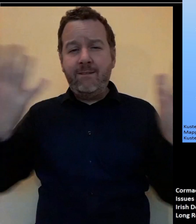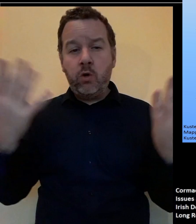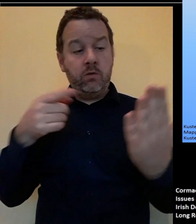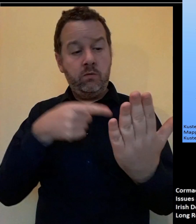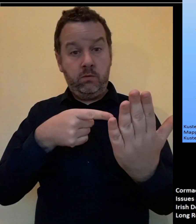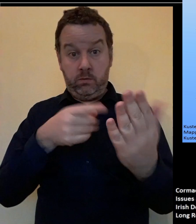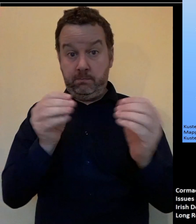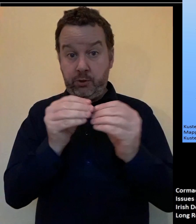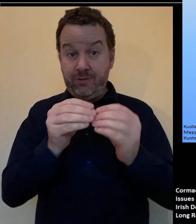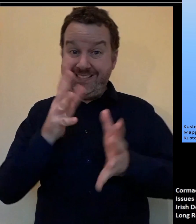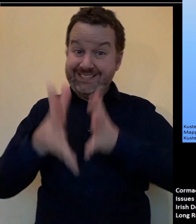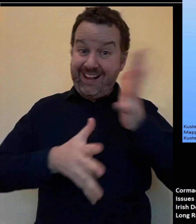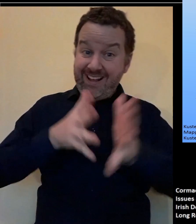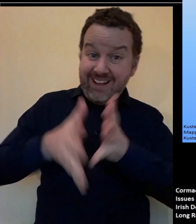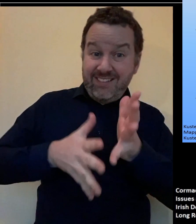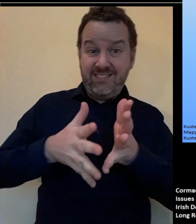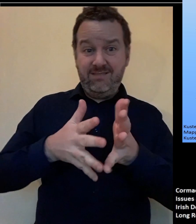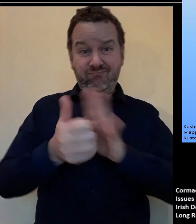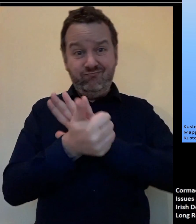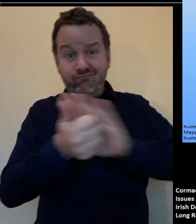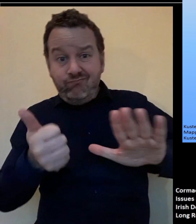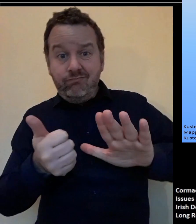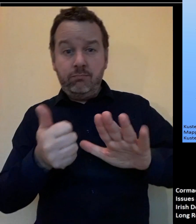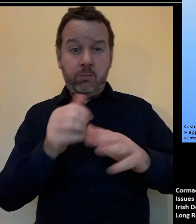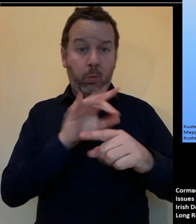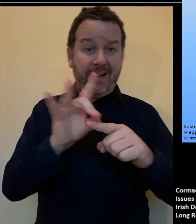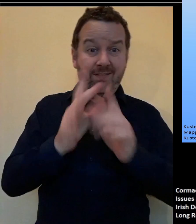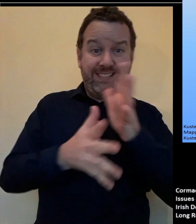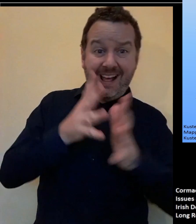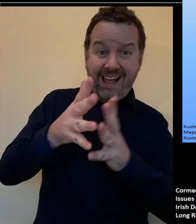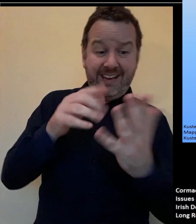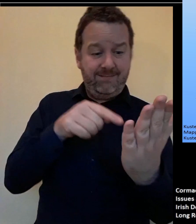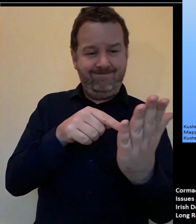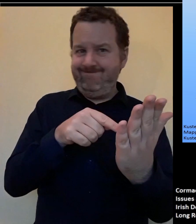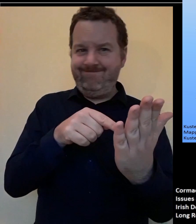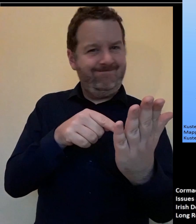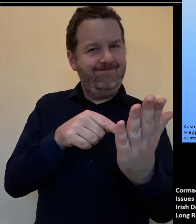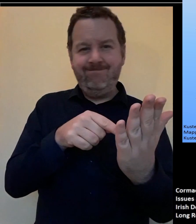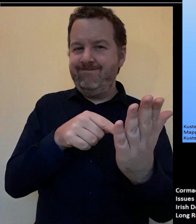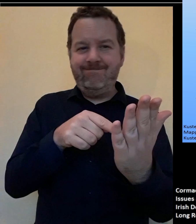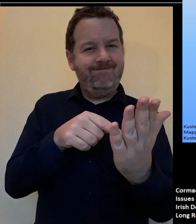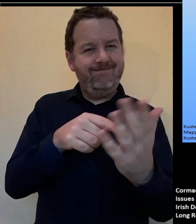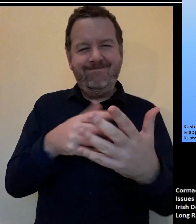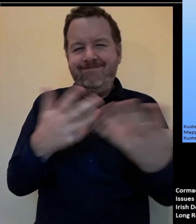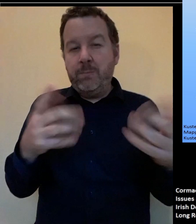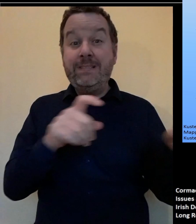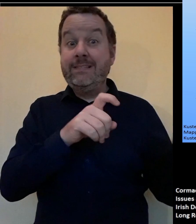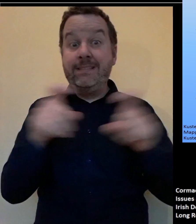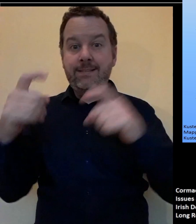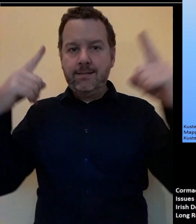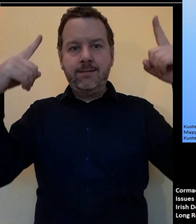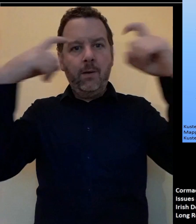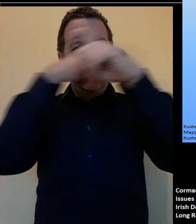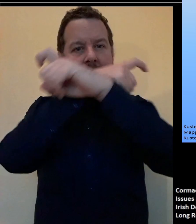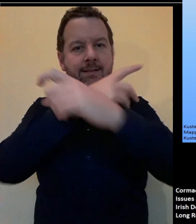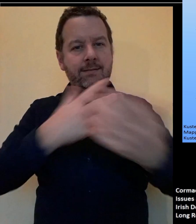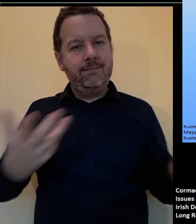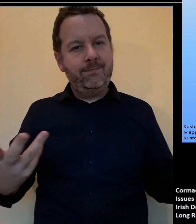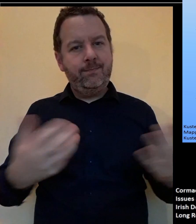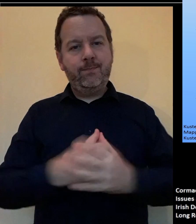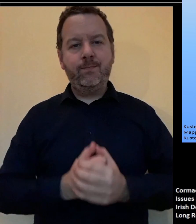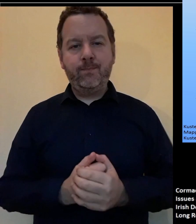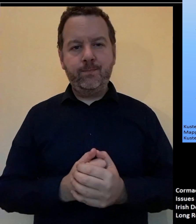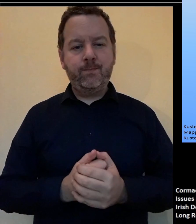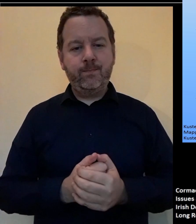about whether a person is or is not a signer, and what form of sign language they used.